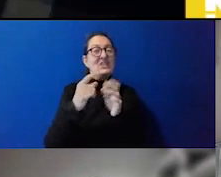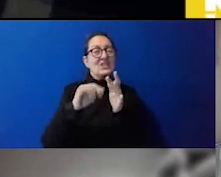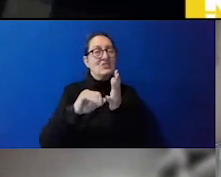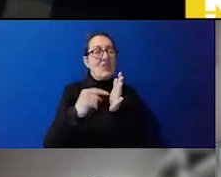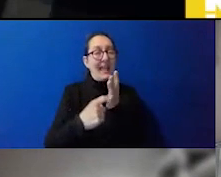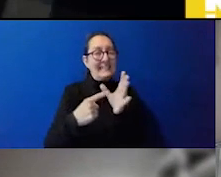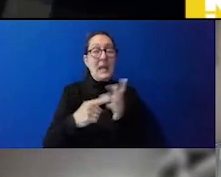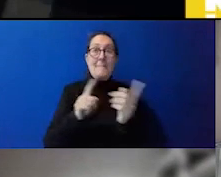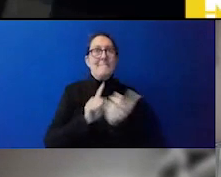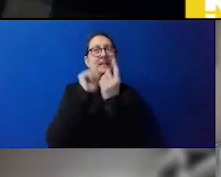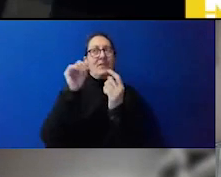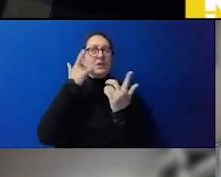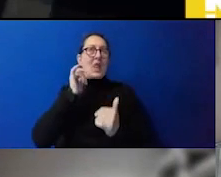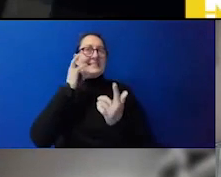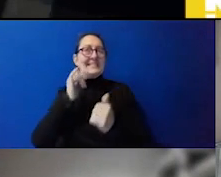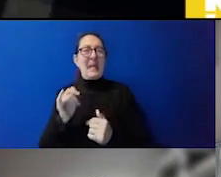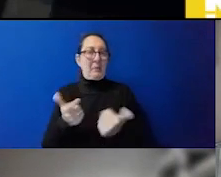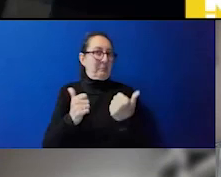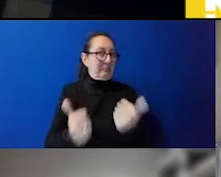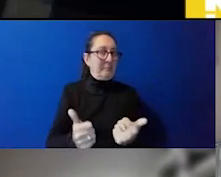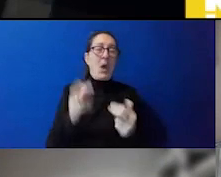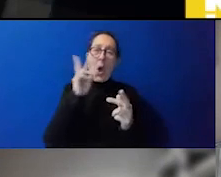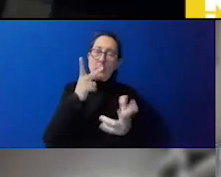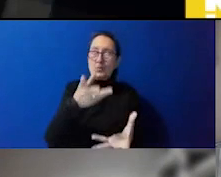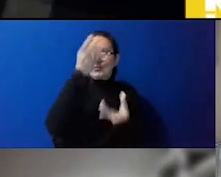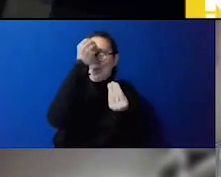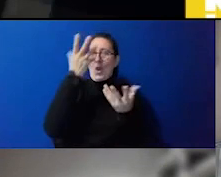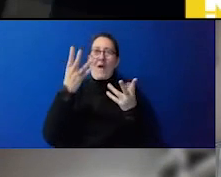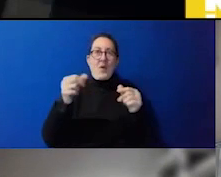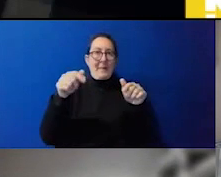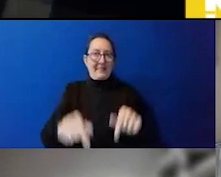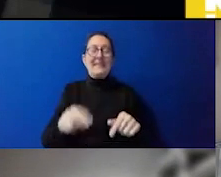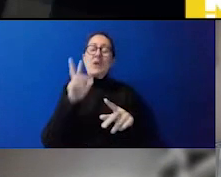did um and yeah enjoy the rest of your day thank you to our panel members as